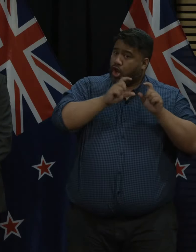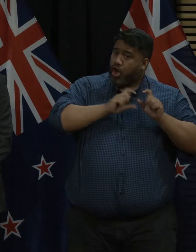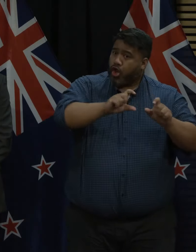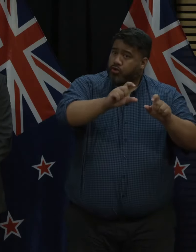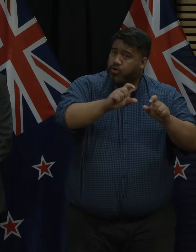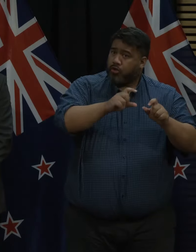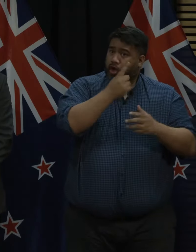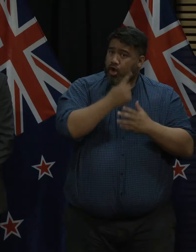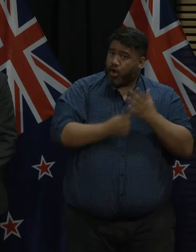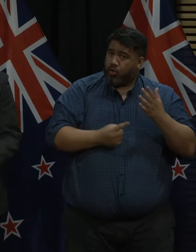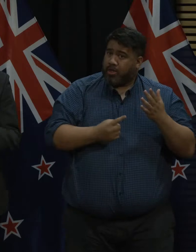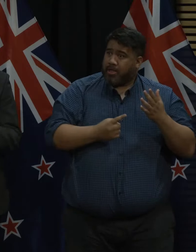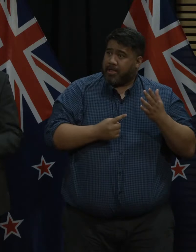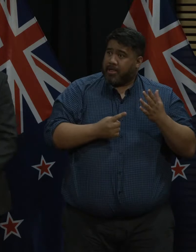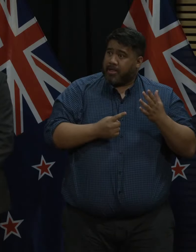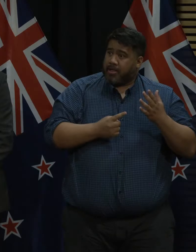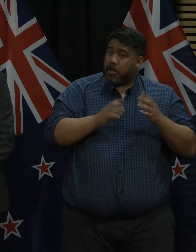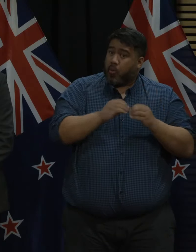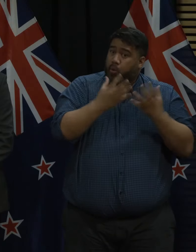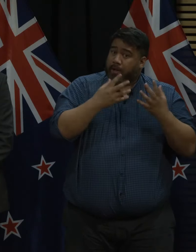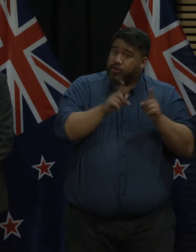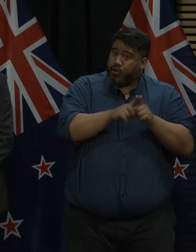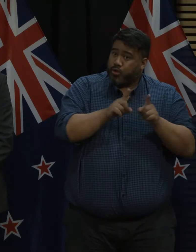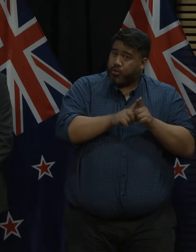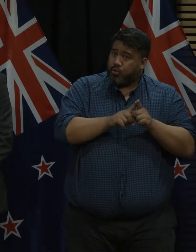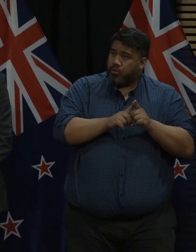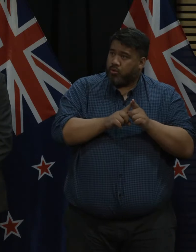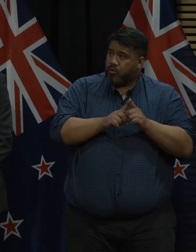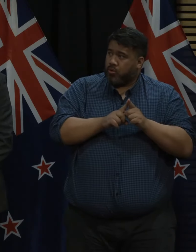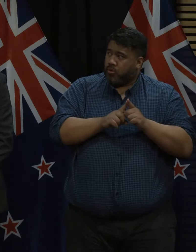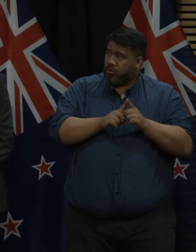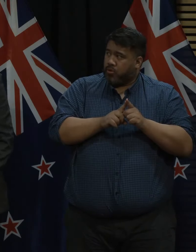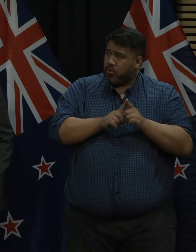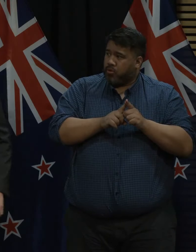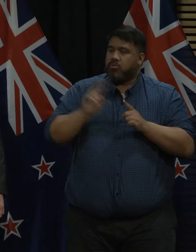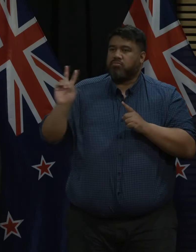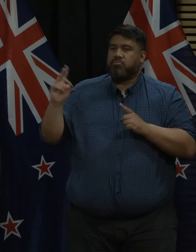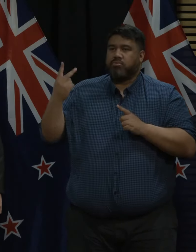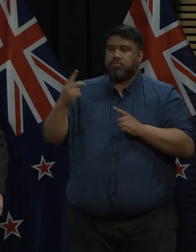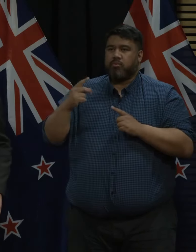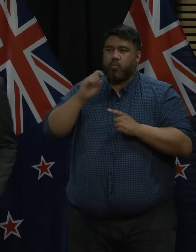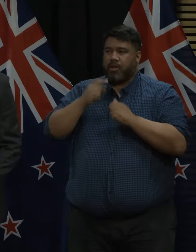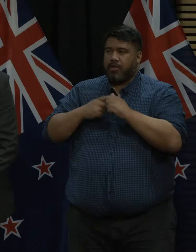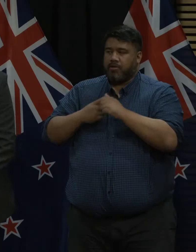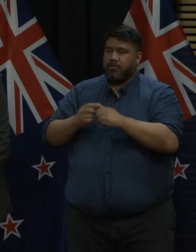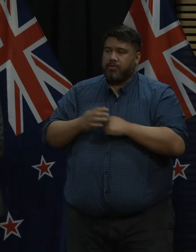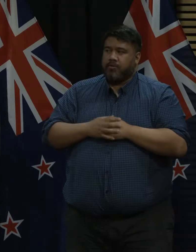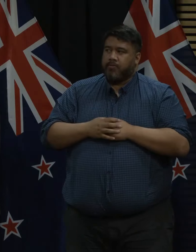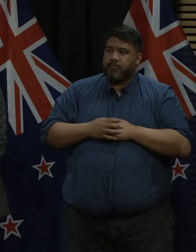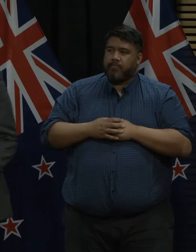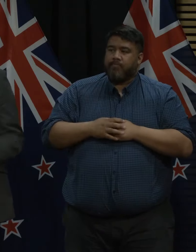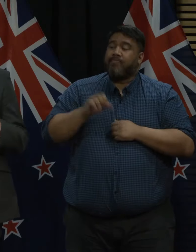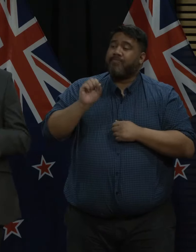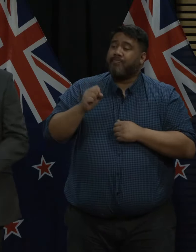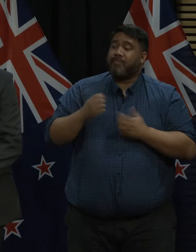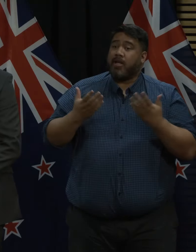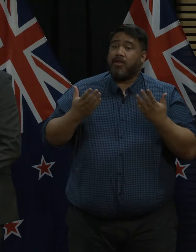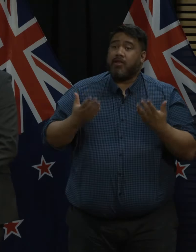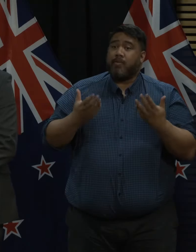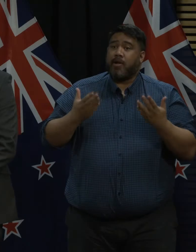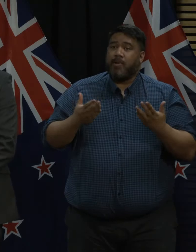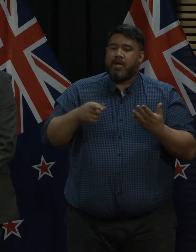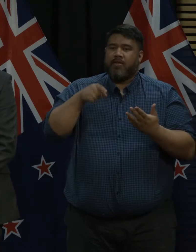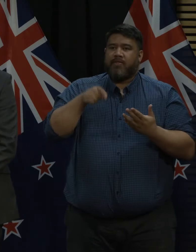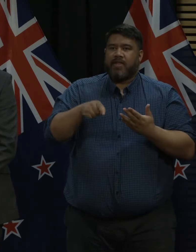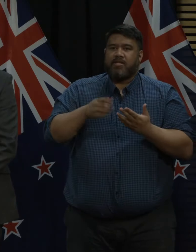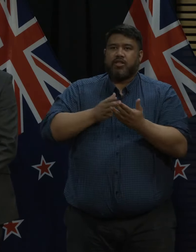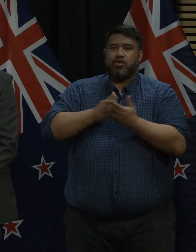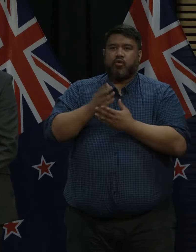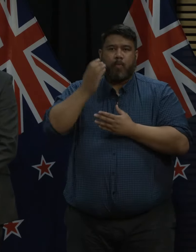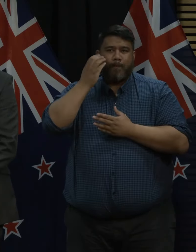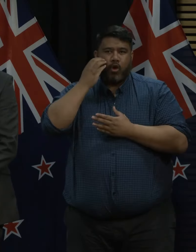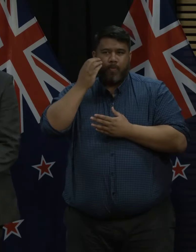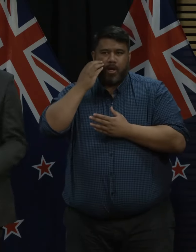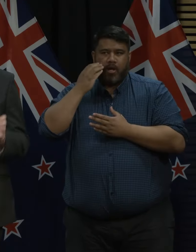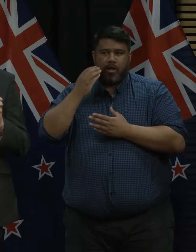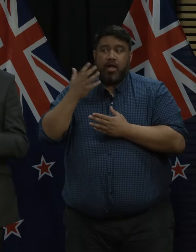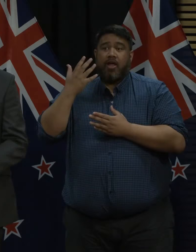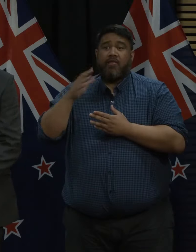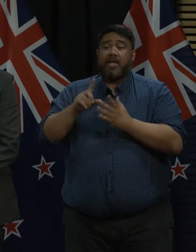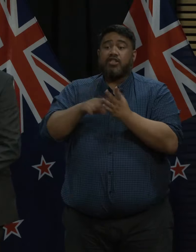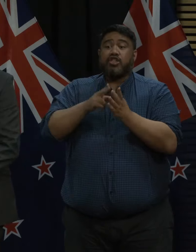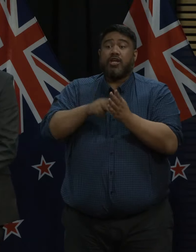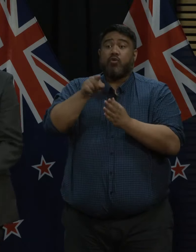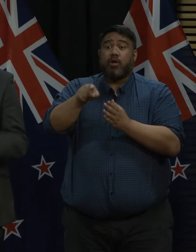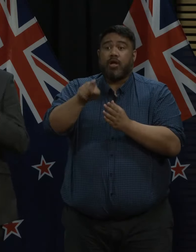to use would you